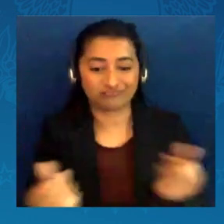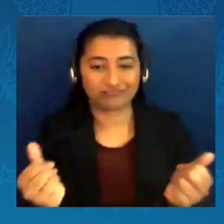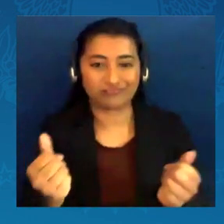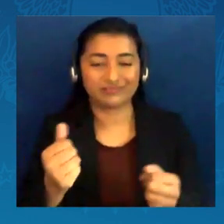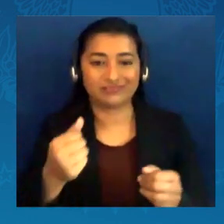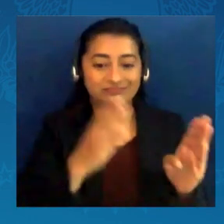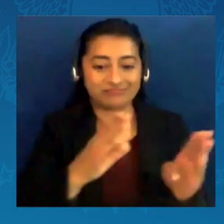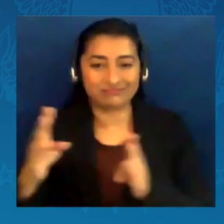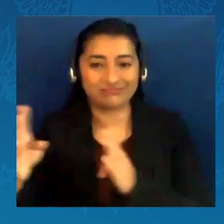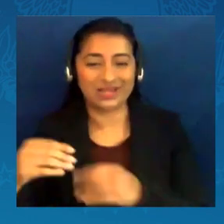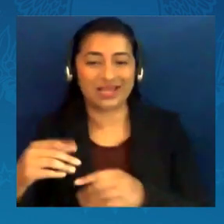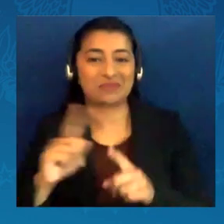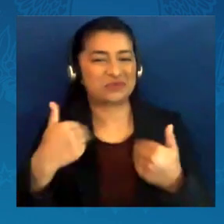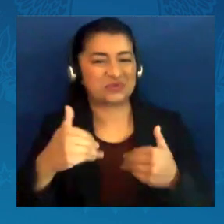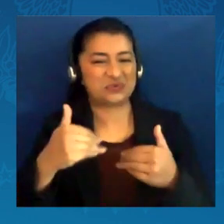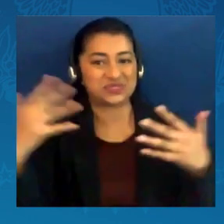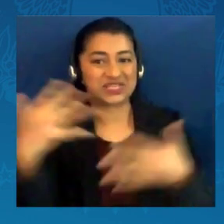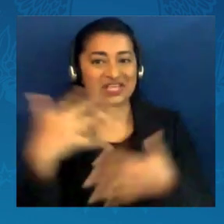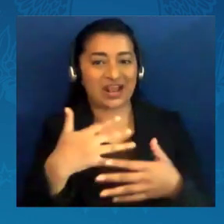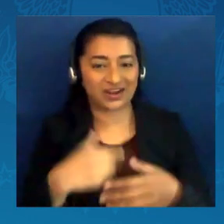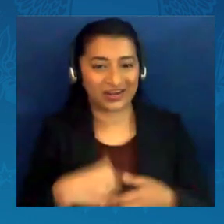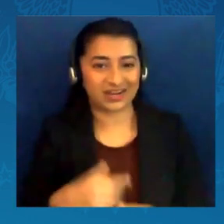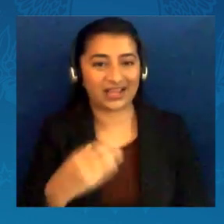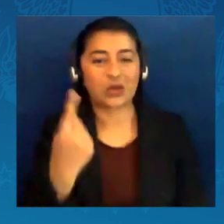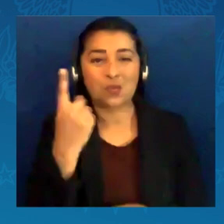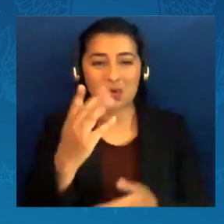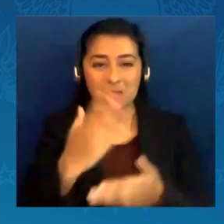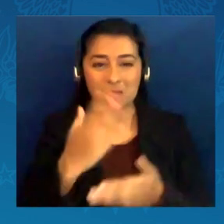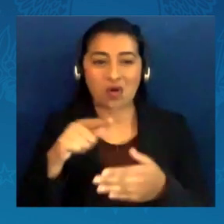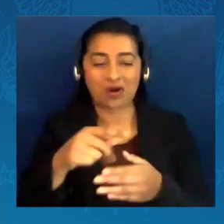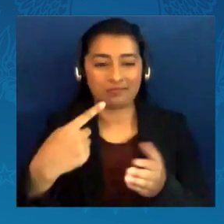And there's one there's one piece that is about just what's happening in the ocean